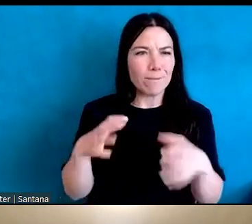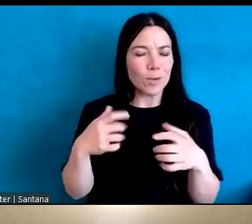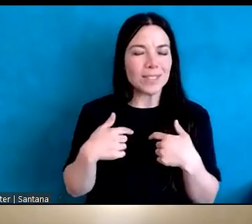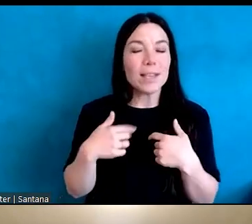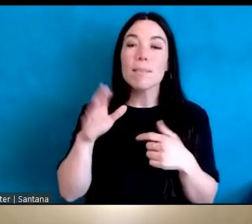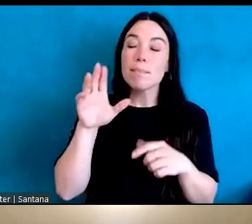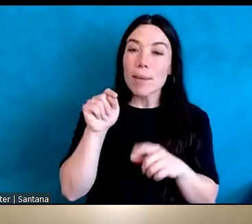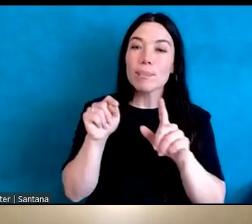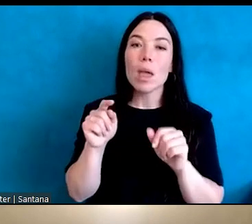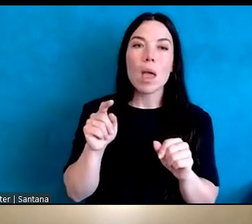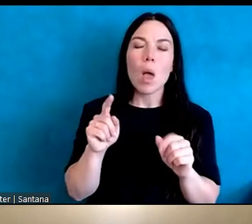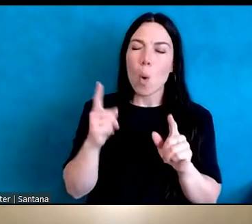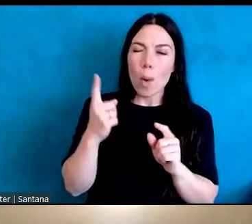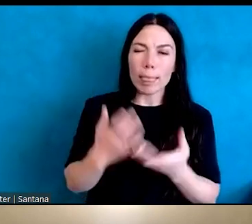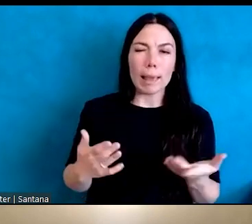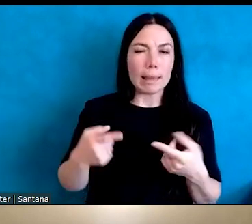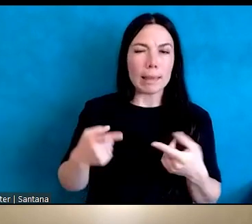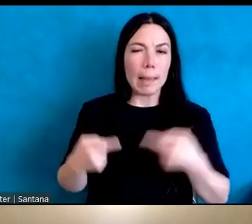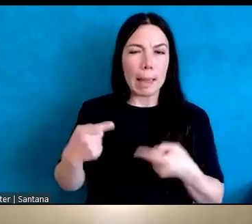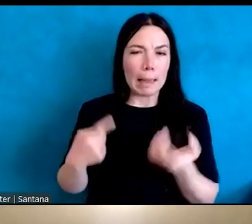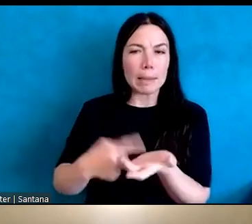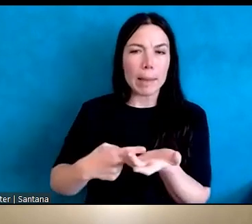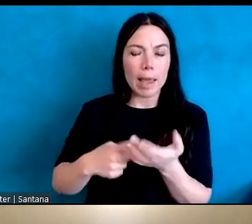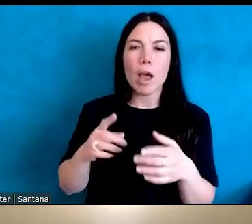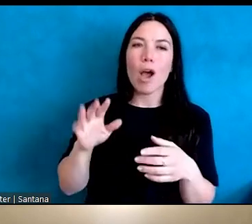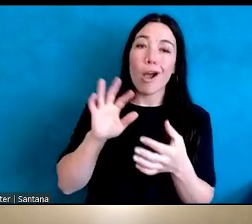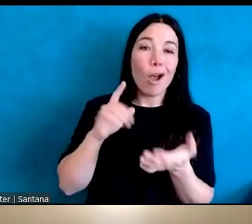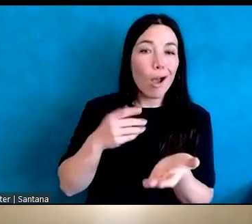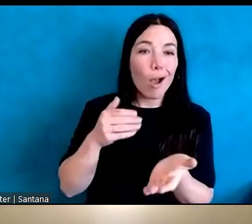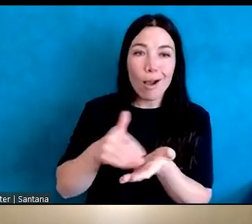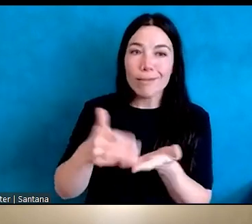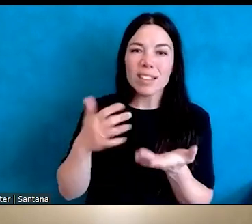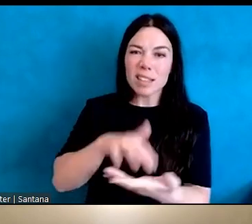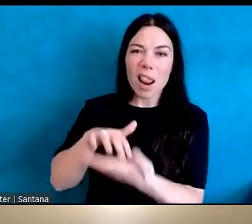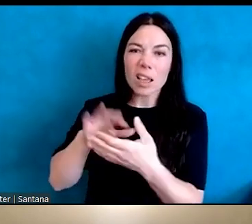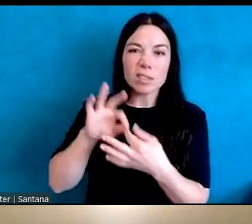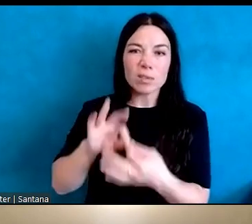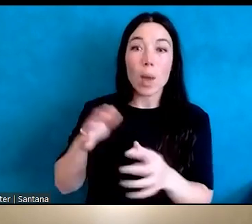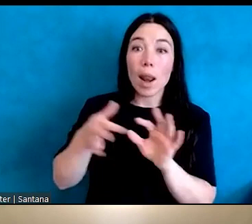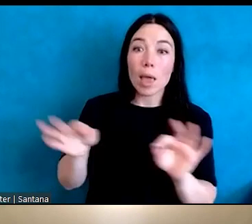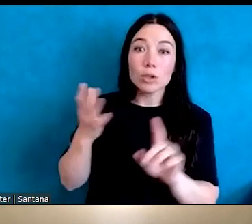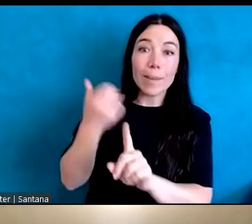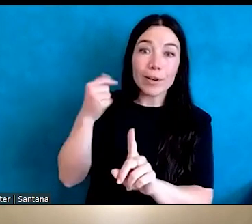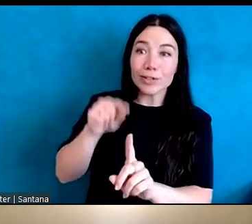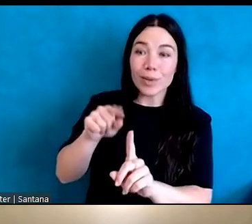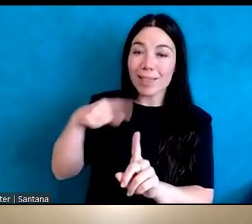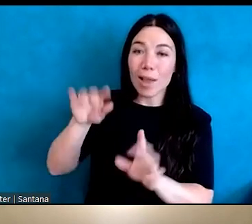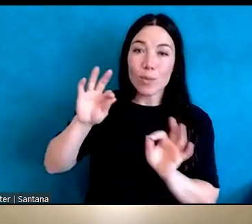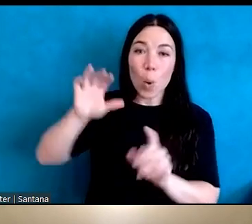So we know from studies of deprivation that children who are deprived of input don't learn language.